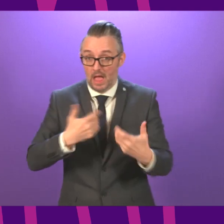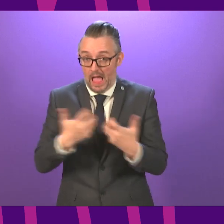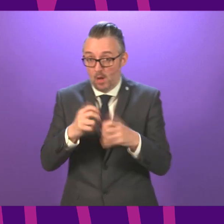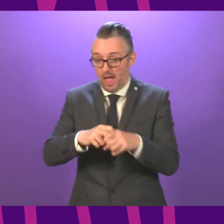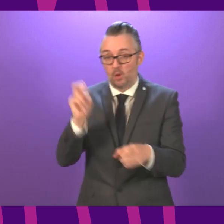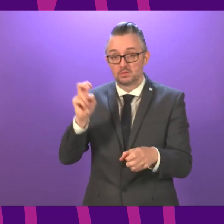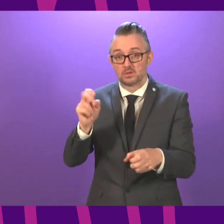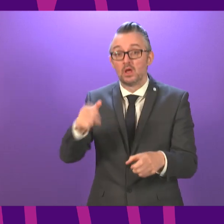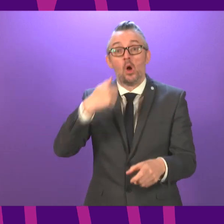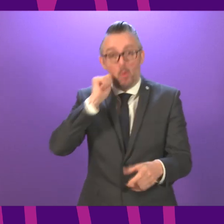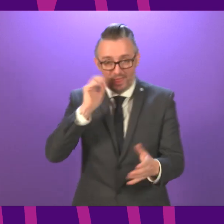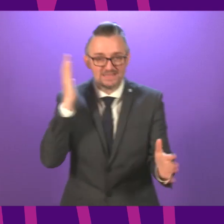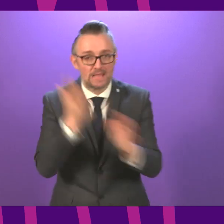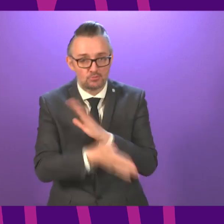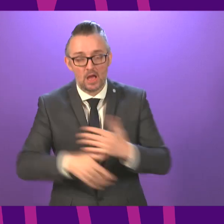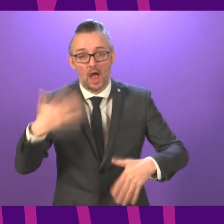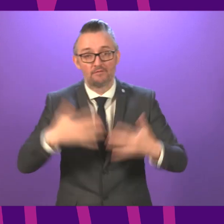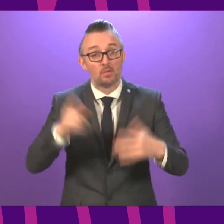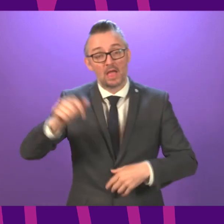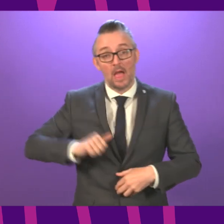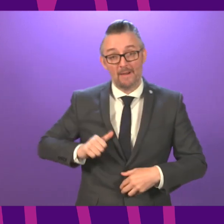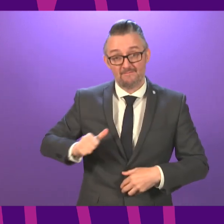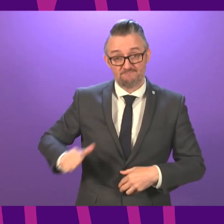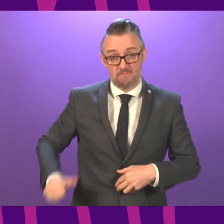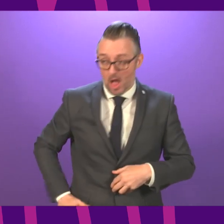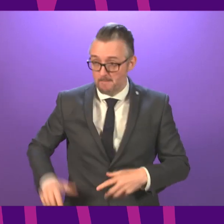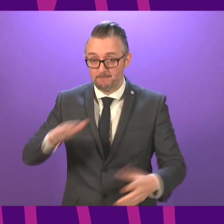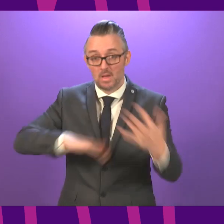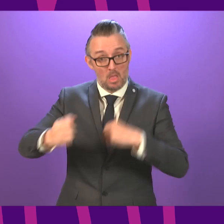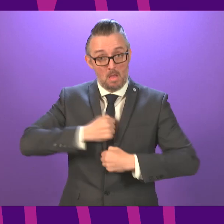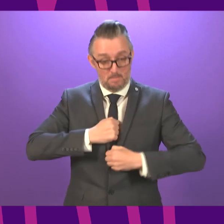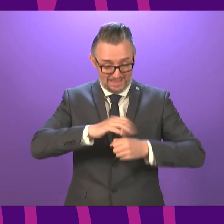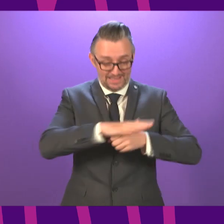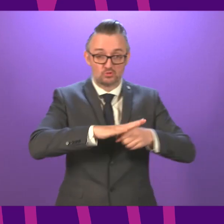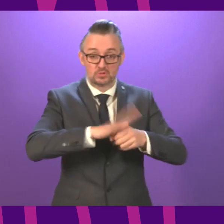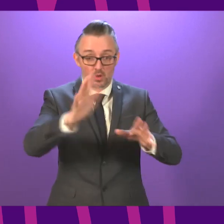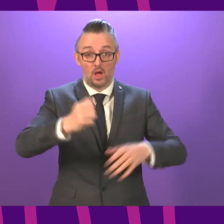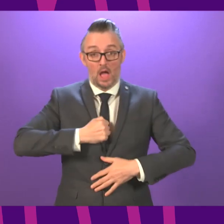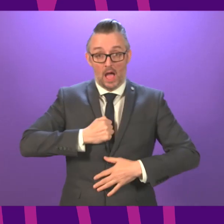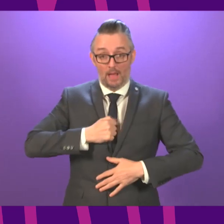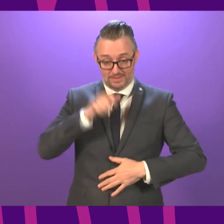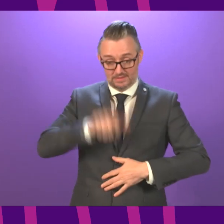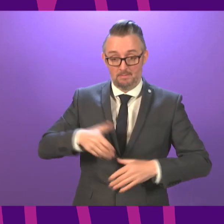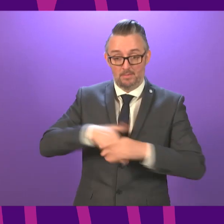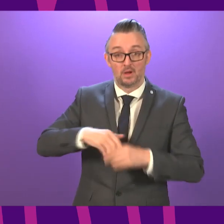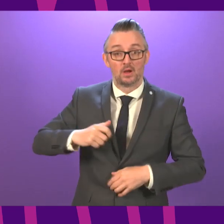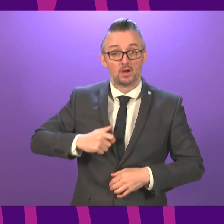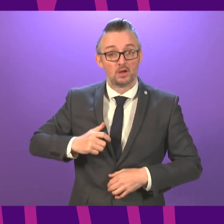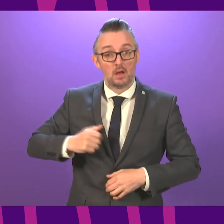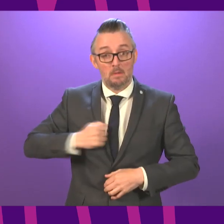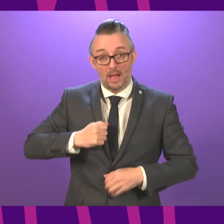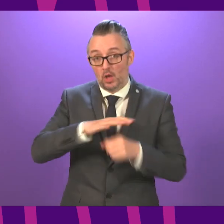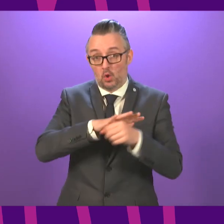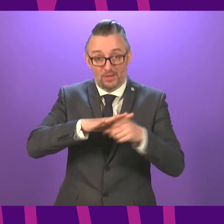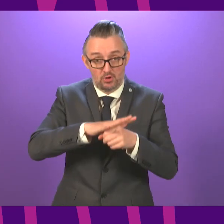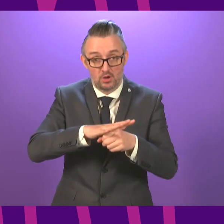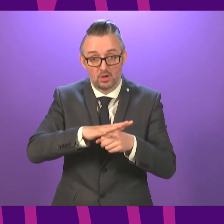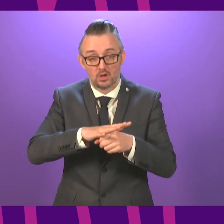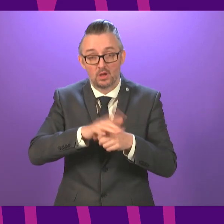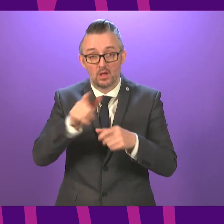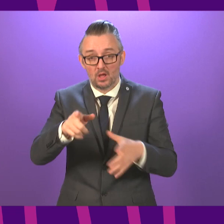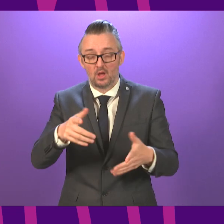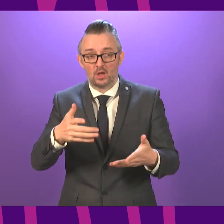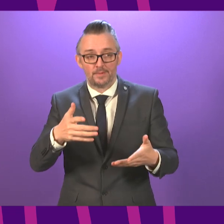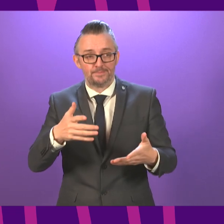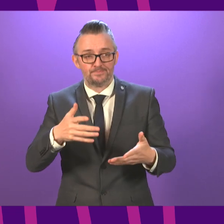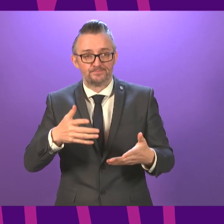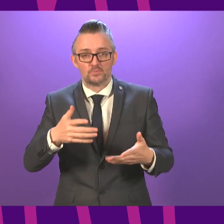in the farming sector in my constituency—I am a constituency member—the sheep and lamb trade is